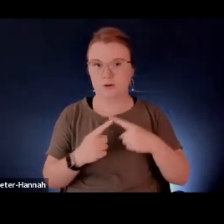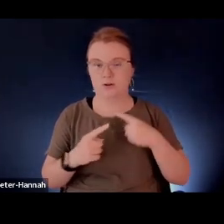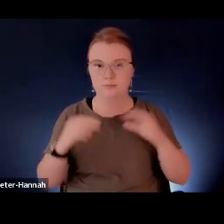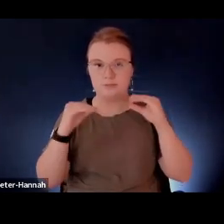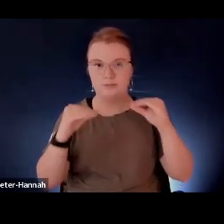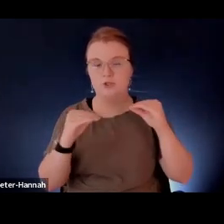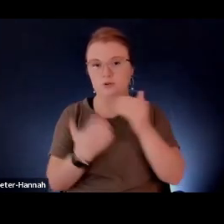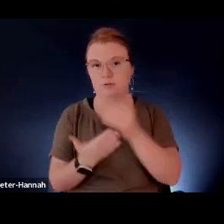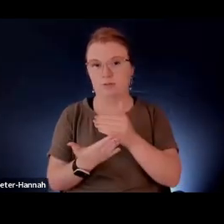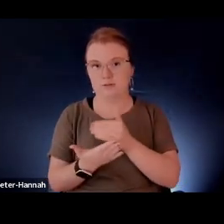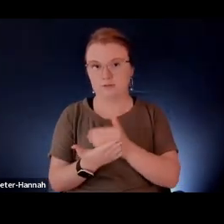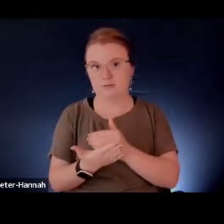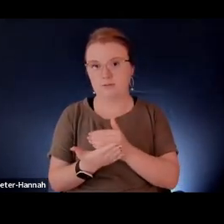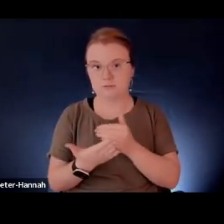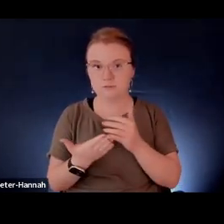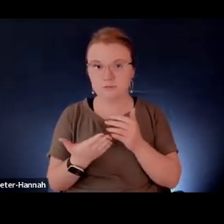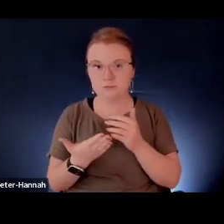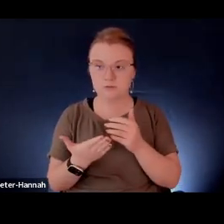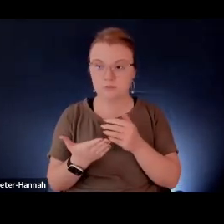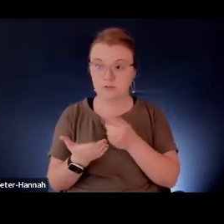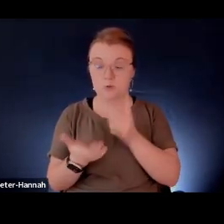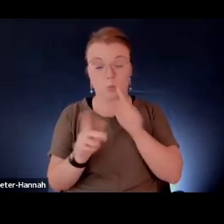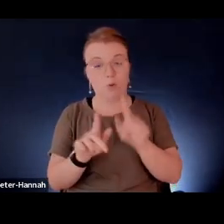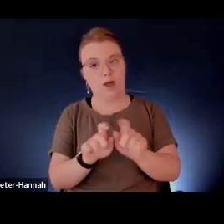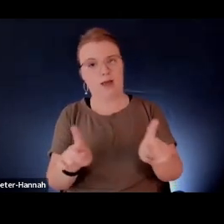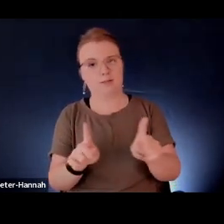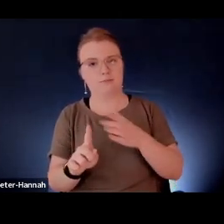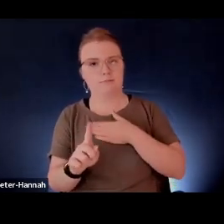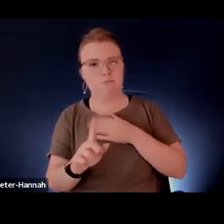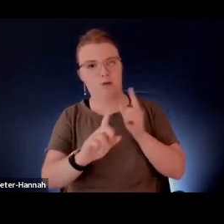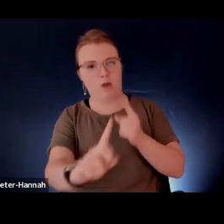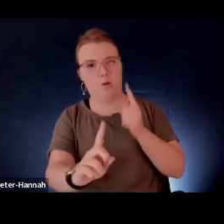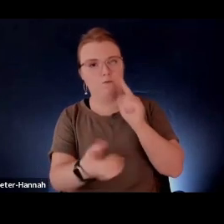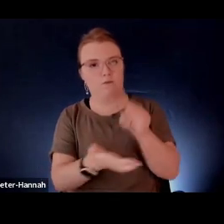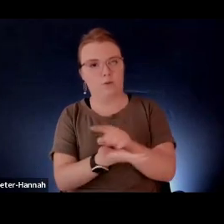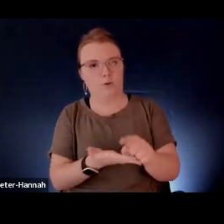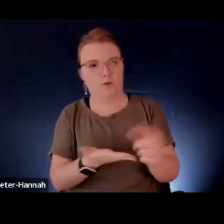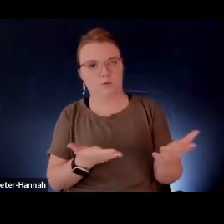and it asks them, you know, what is my goal for the week, you know, when they practice?